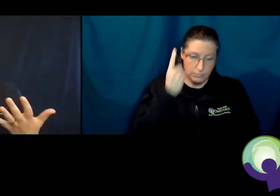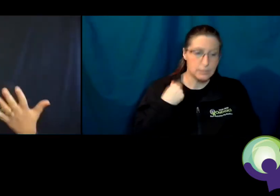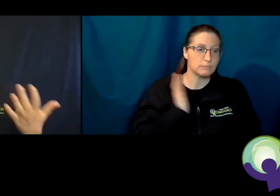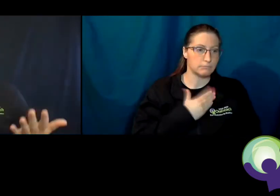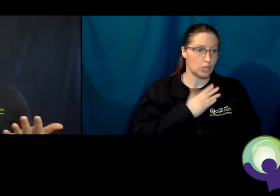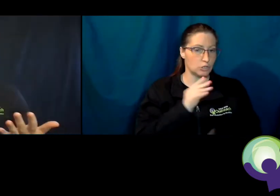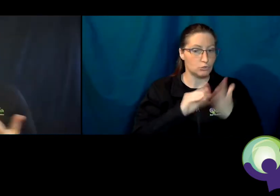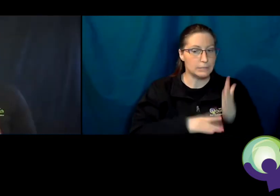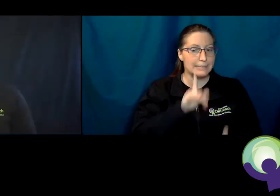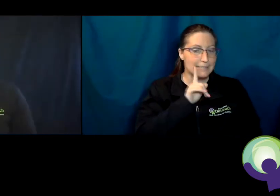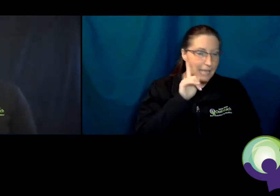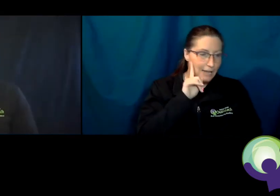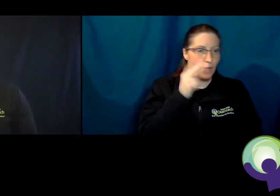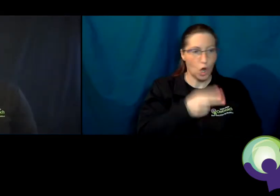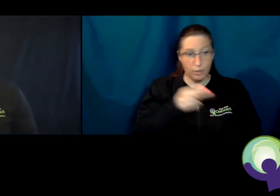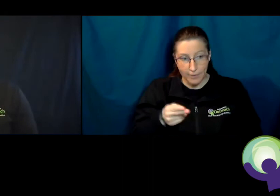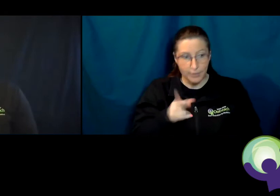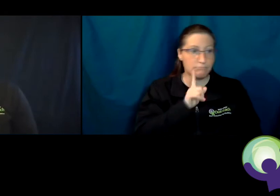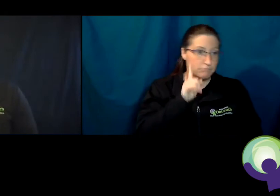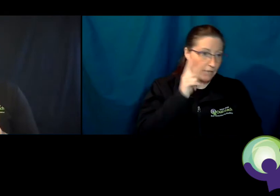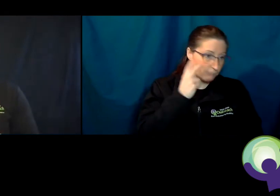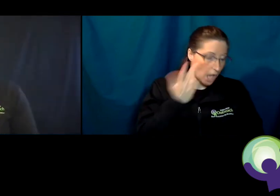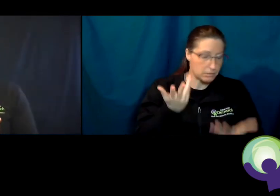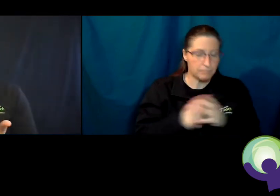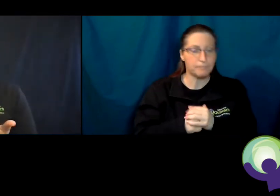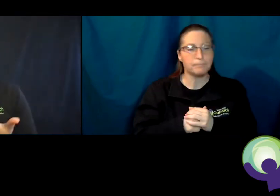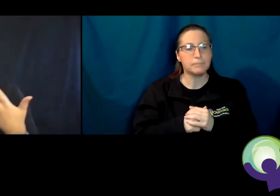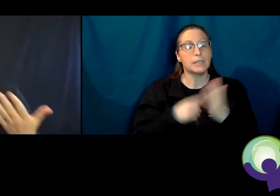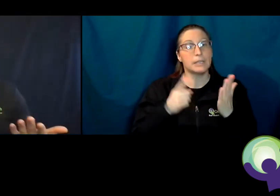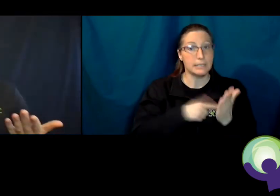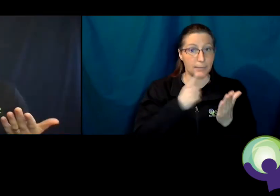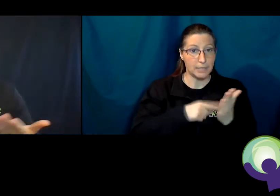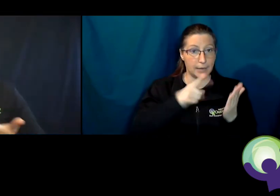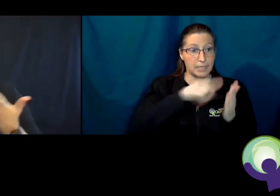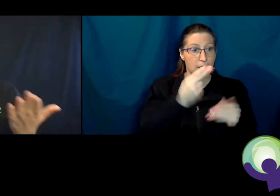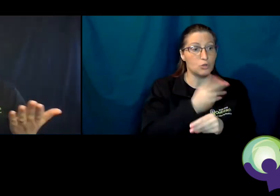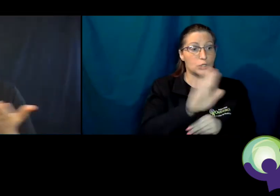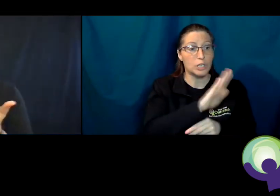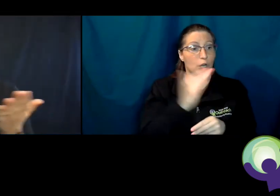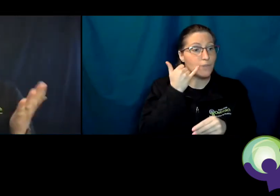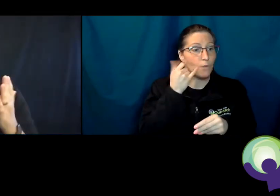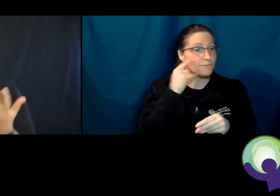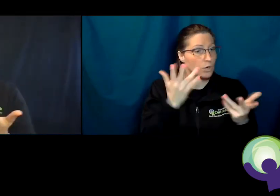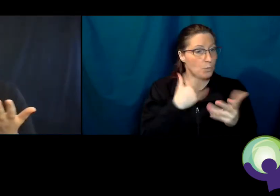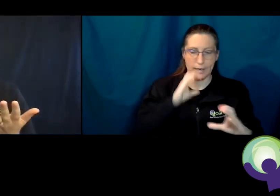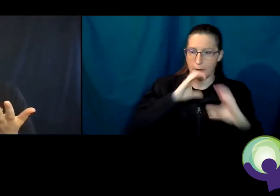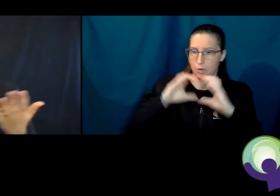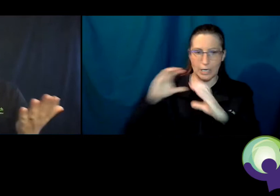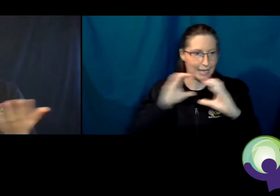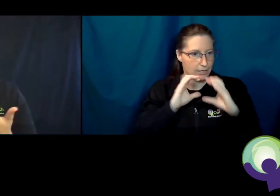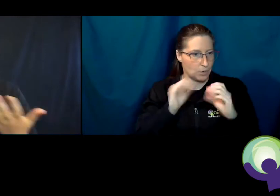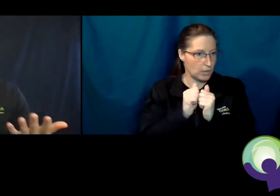deaf-blind. They sometimes will use their phones to communicate with their co-workers or those who can